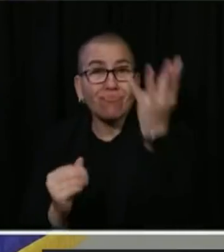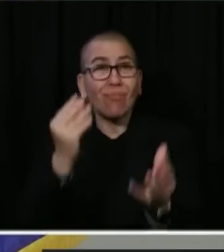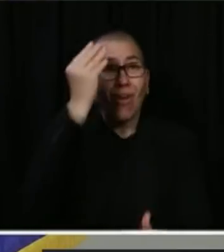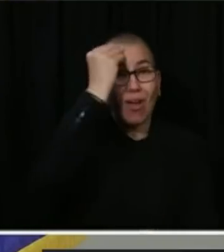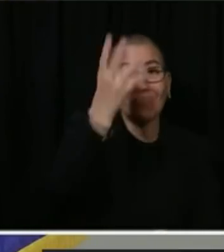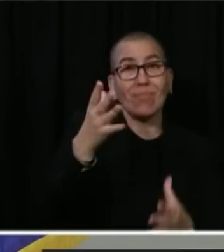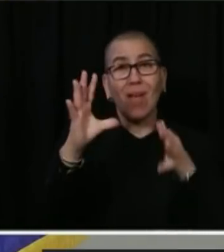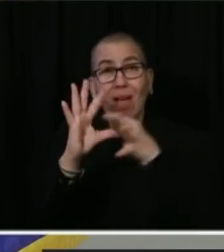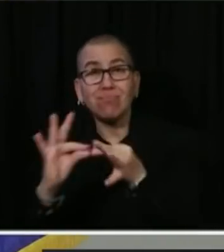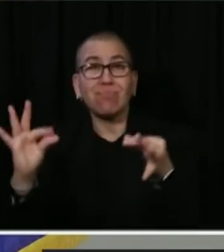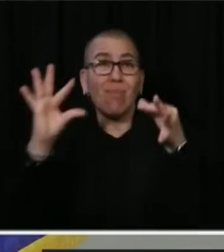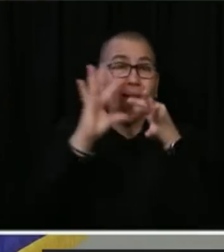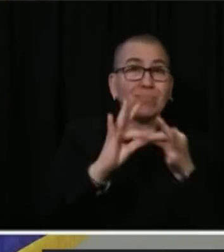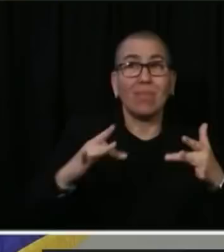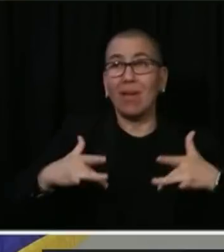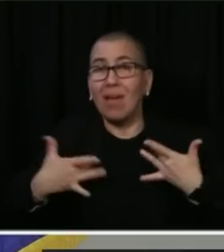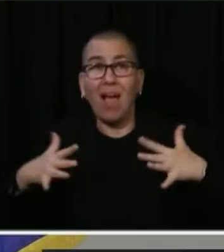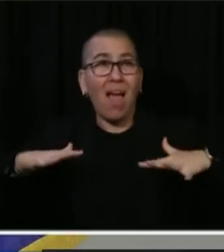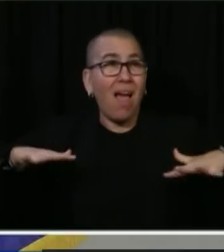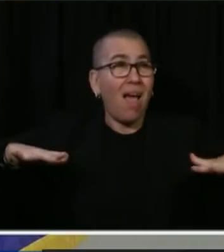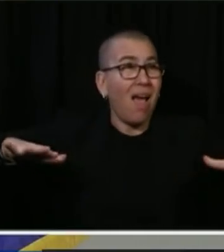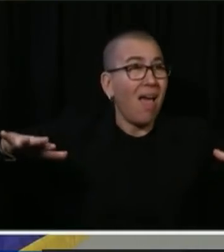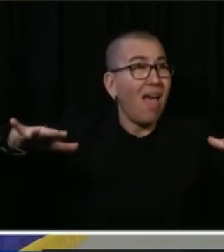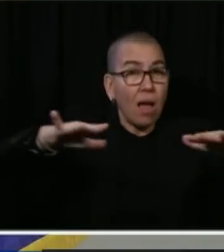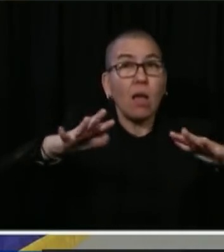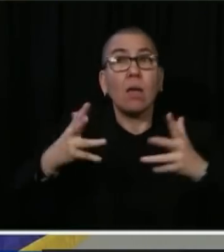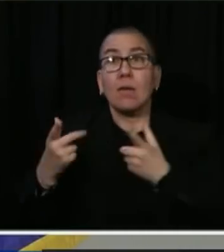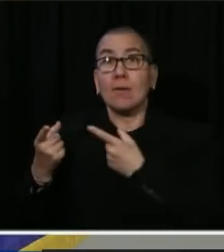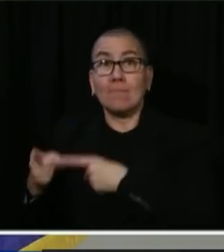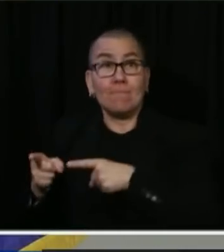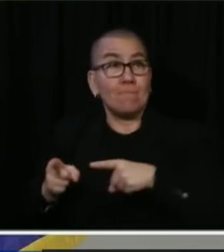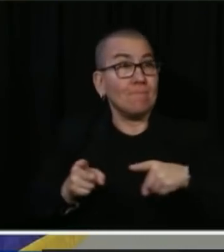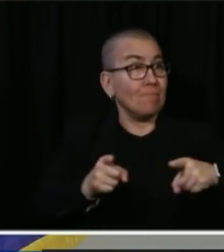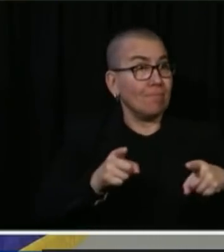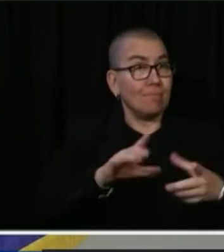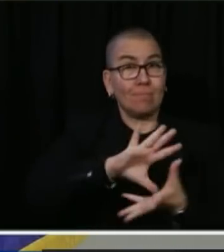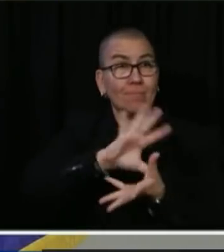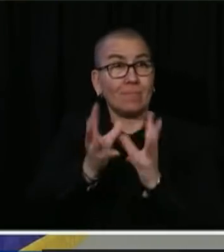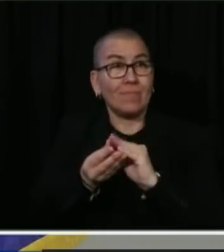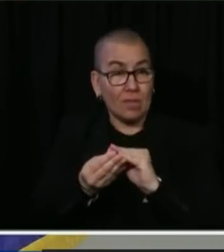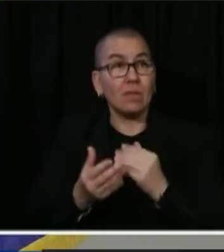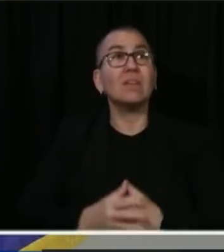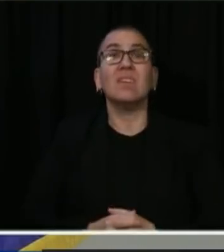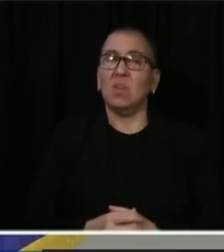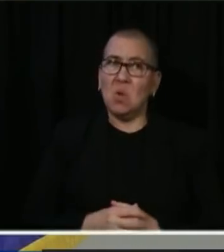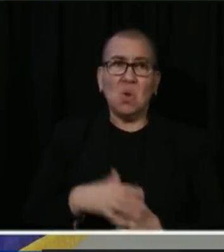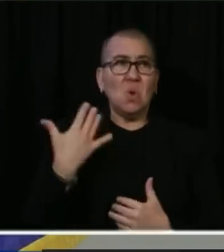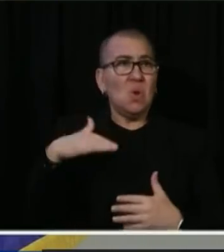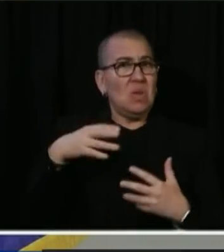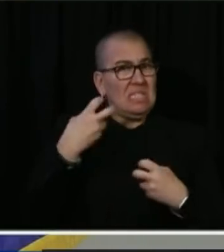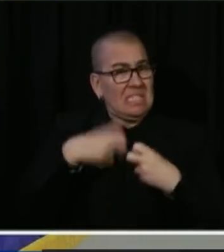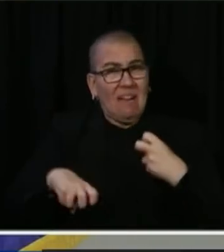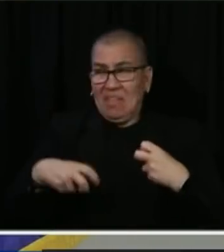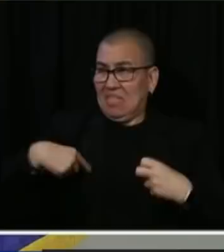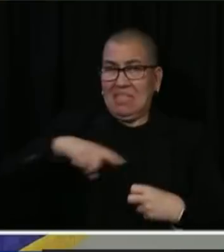LATEST COVID-19 RESTRICTIONS. THE LAST 15 MONTHS, WE'VE STOOD IN FRONT OF YOU AND TRIED